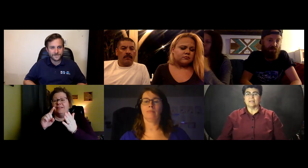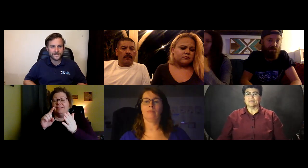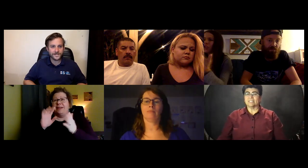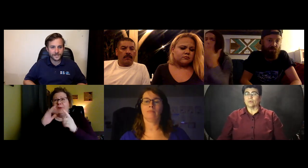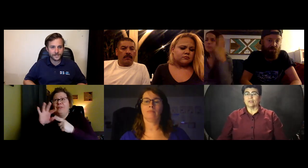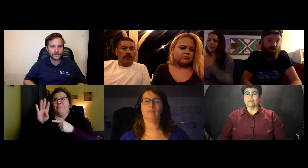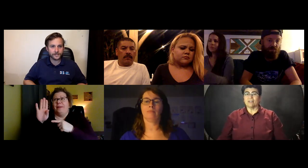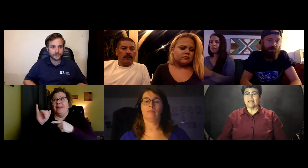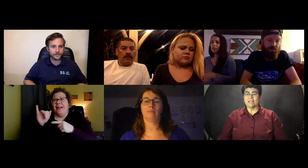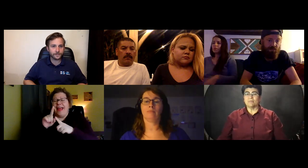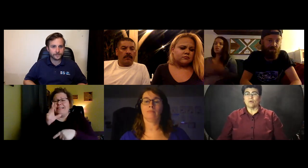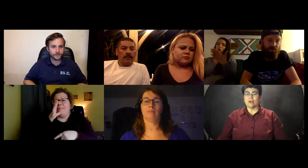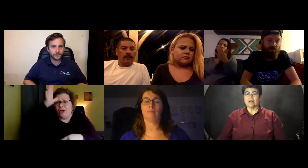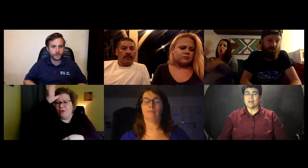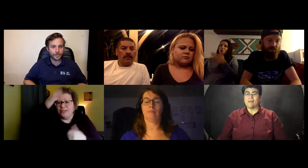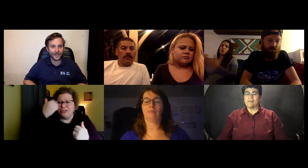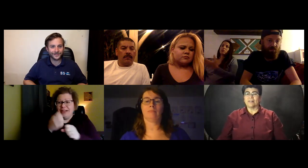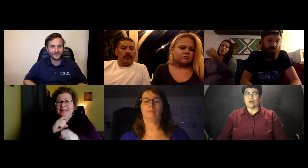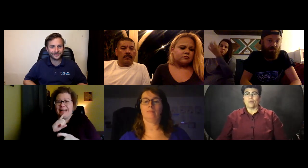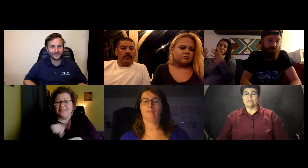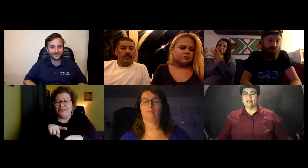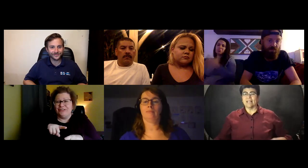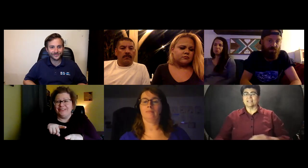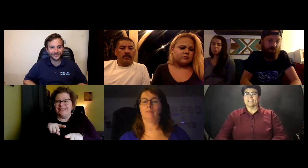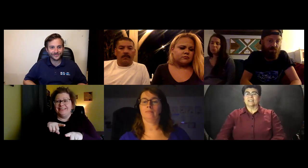until we couldn't find any more you know